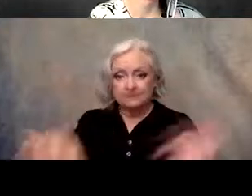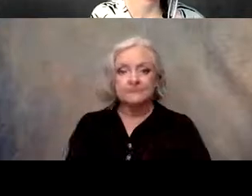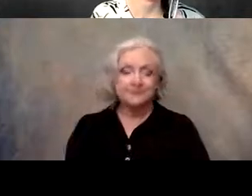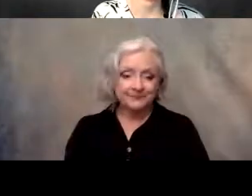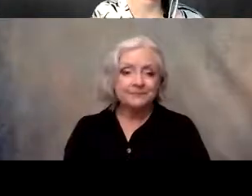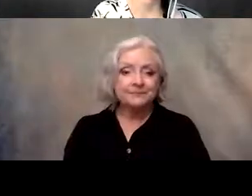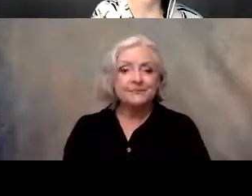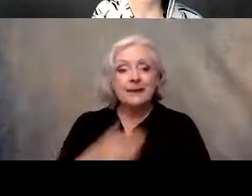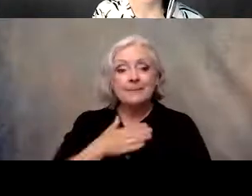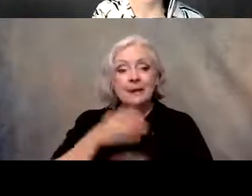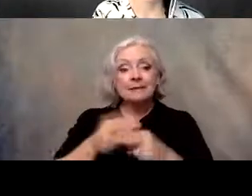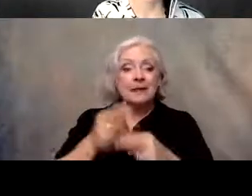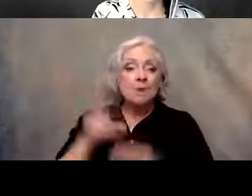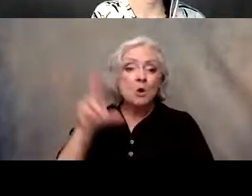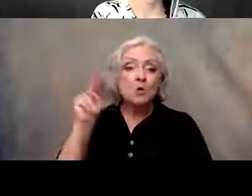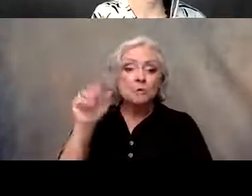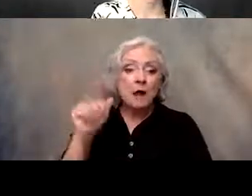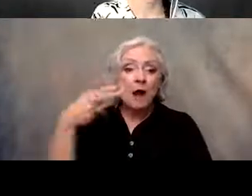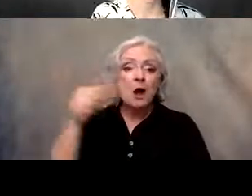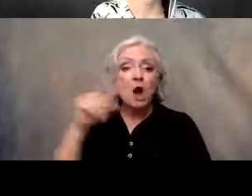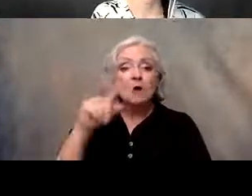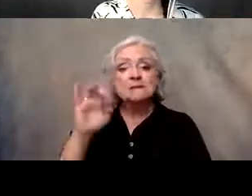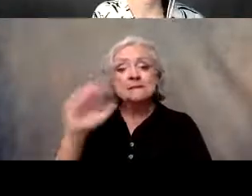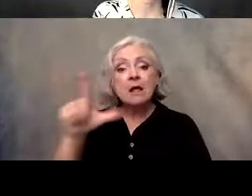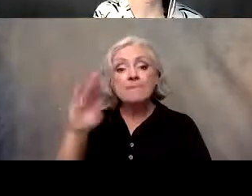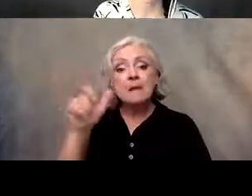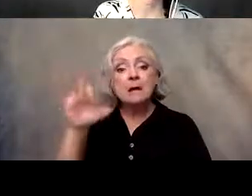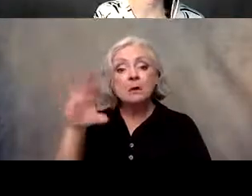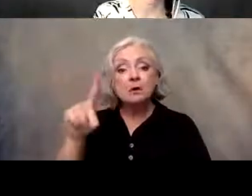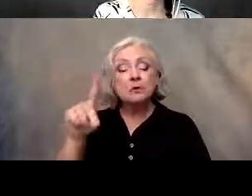My name is Una Hartzell-Baird. My pronouns are she, her.